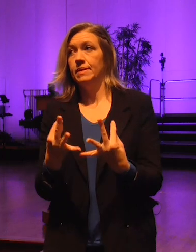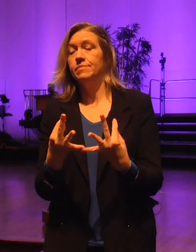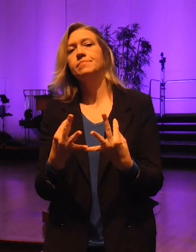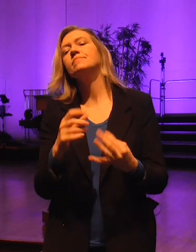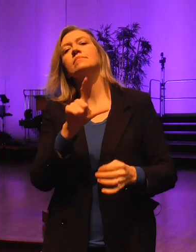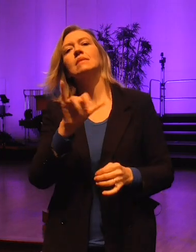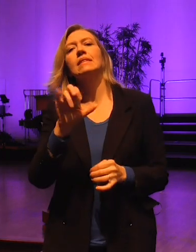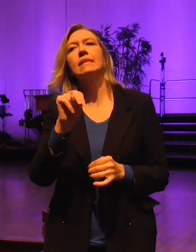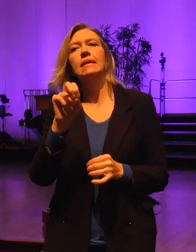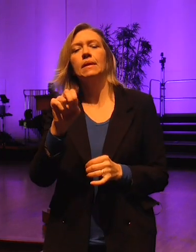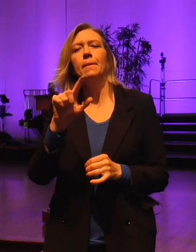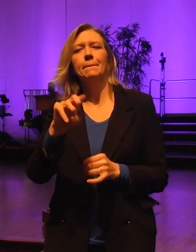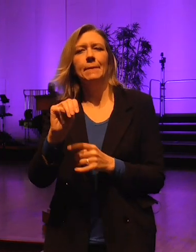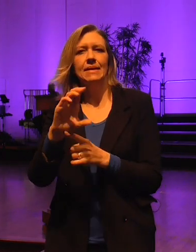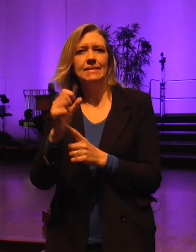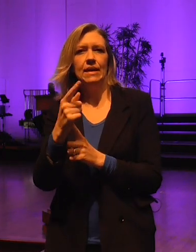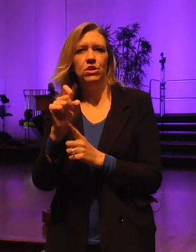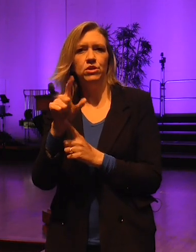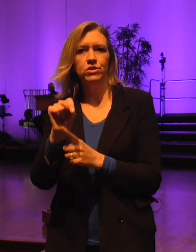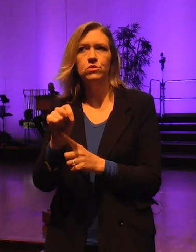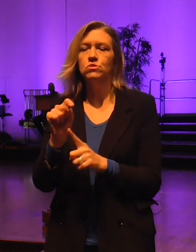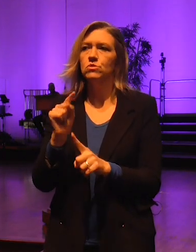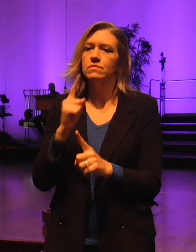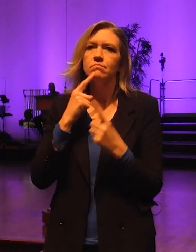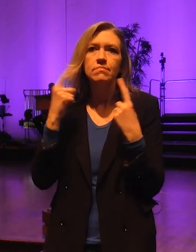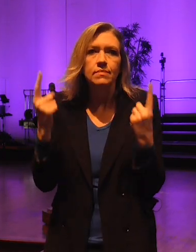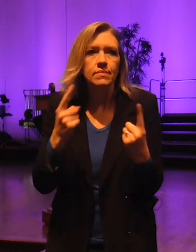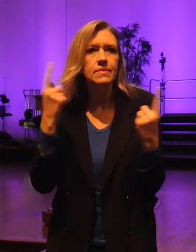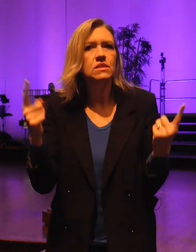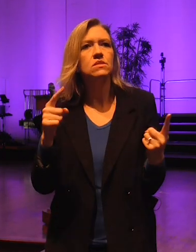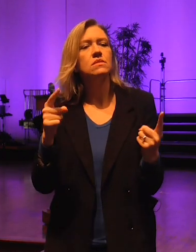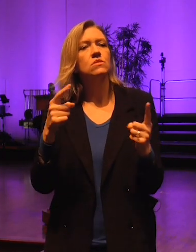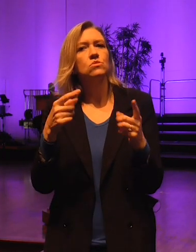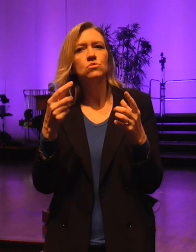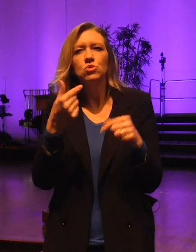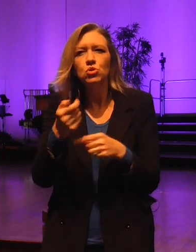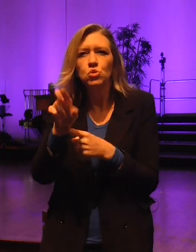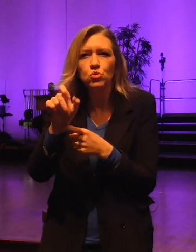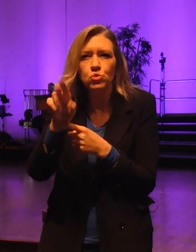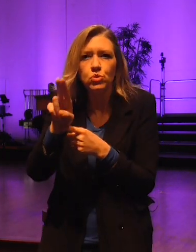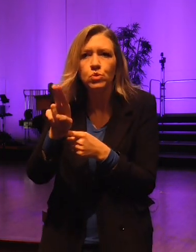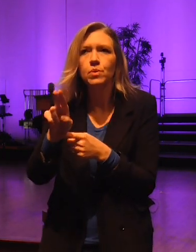renowned intention Guru and the creator of the power of eight intention circles will be here on